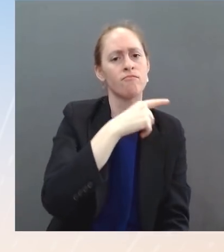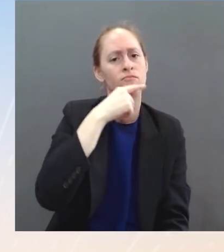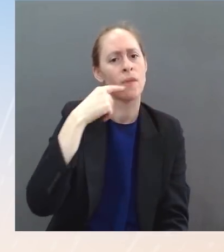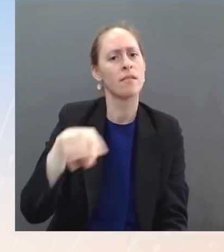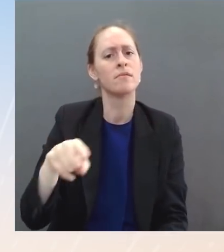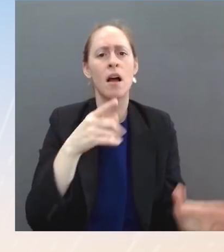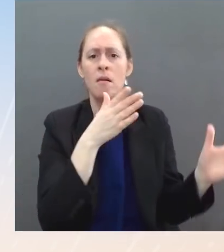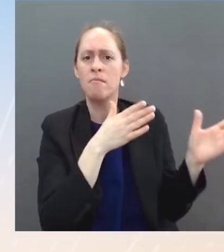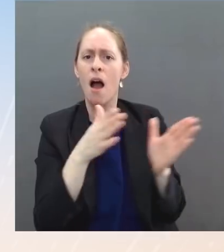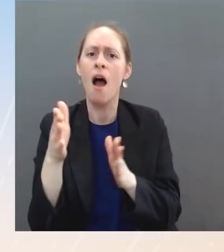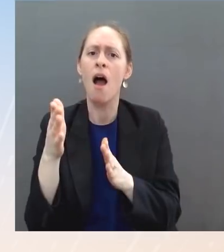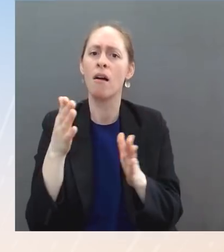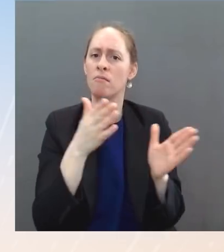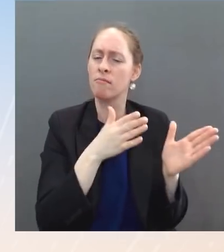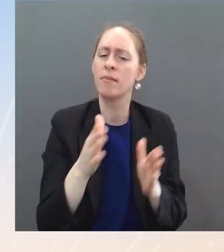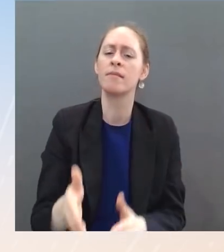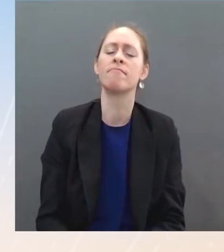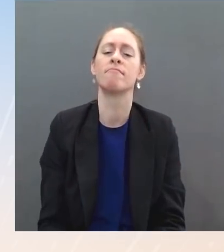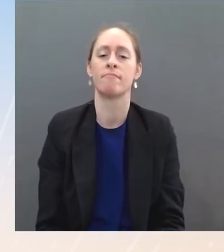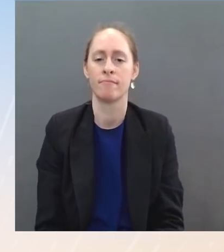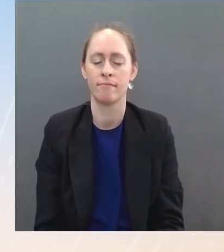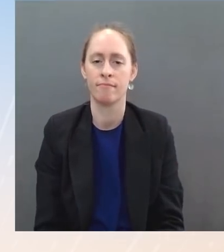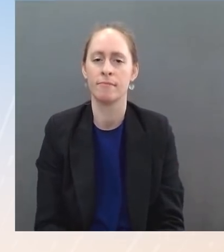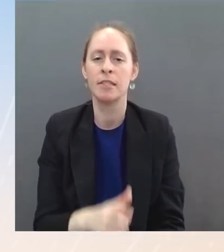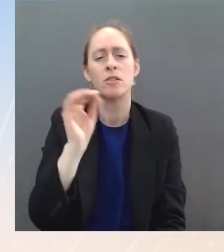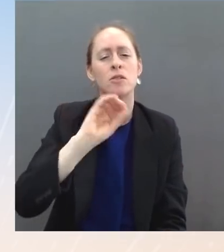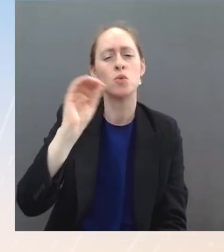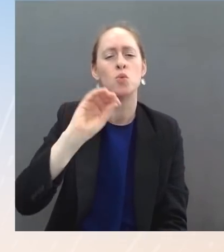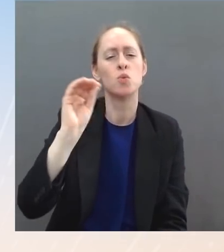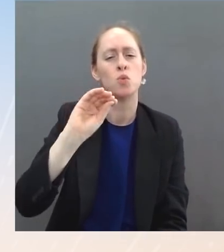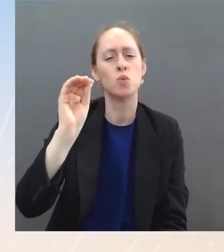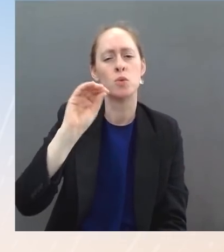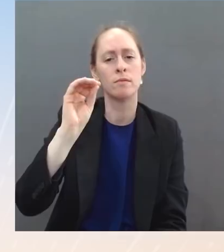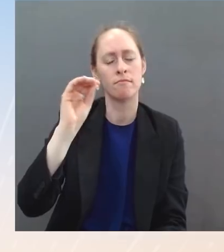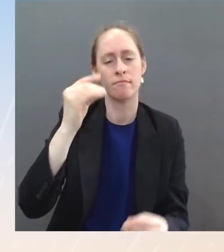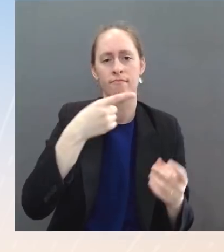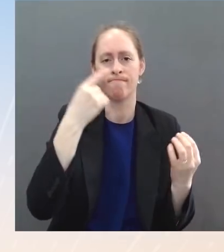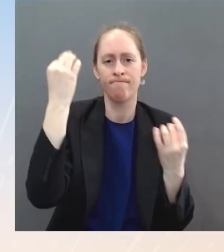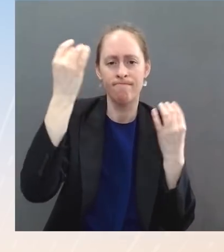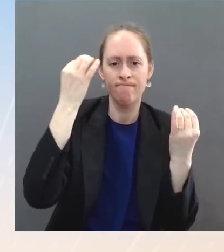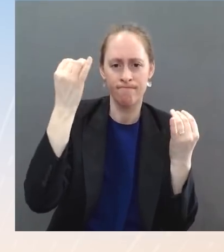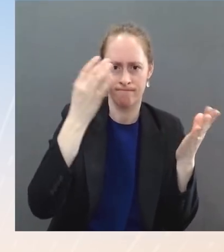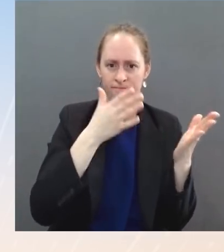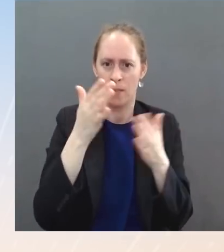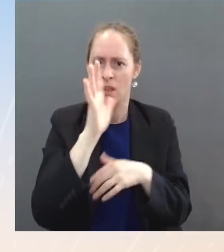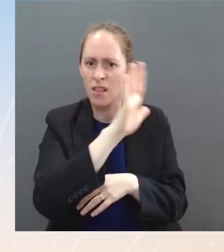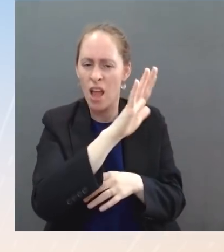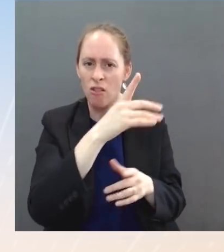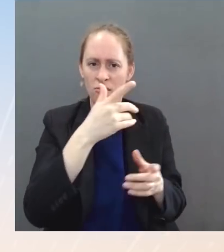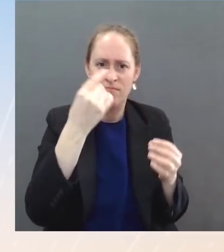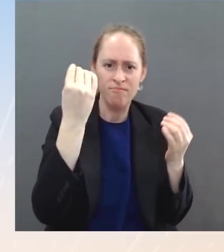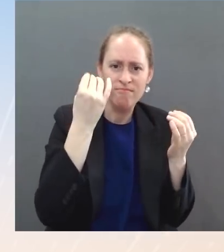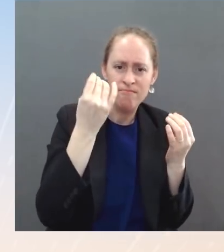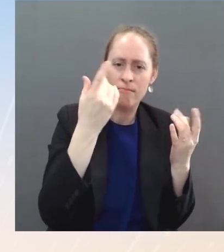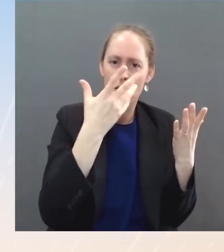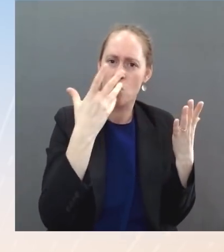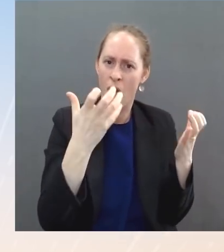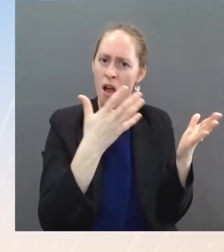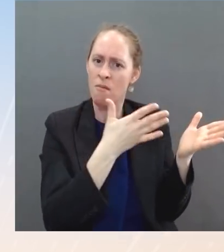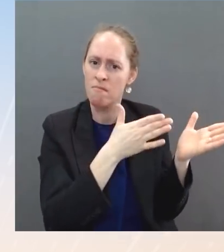but as a matter of policy in this war -- to kill dissidents, to kill those who caused problems for the occupation,